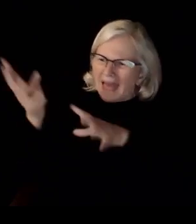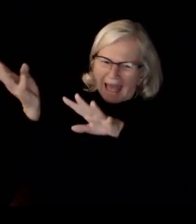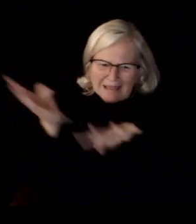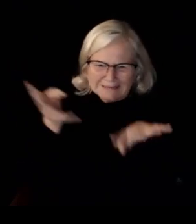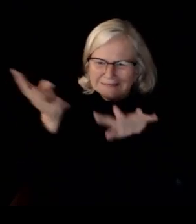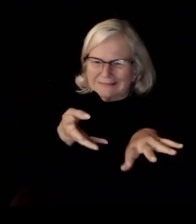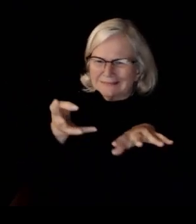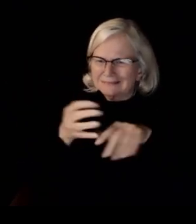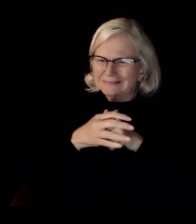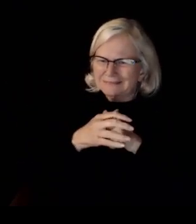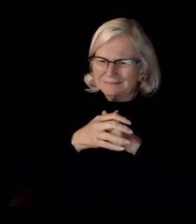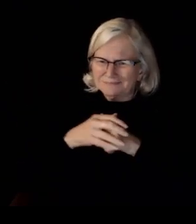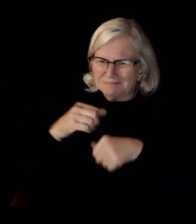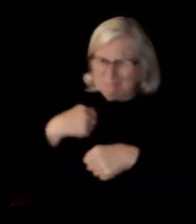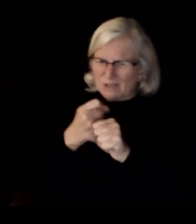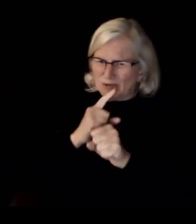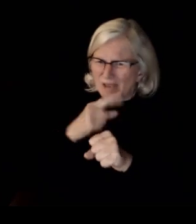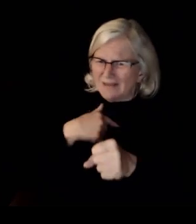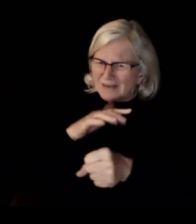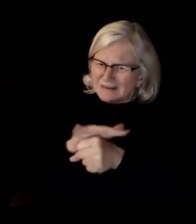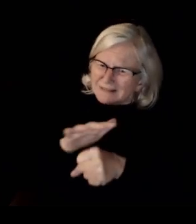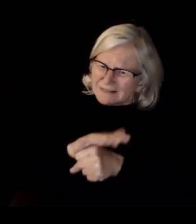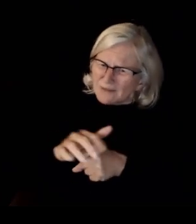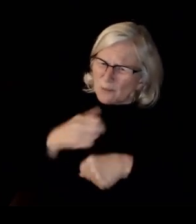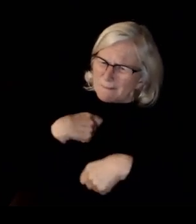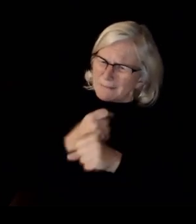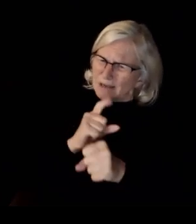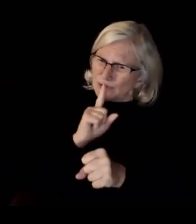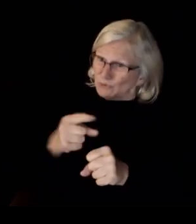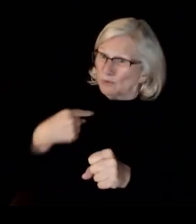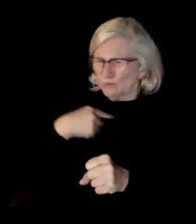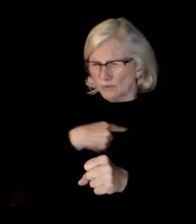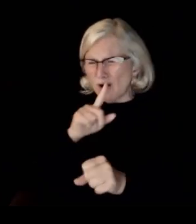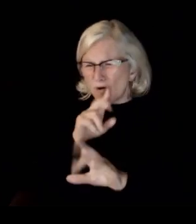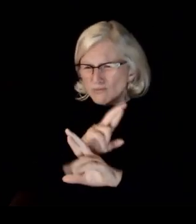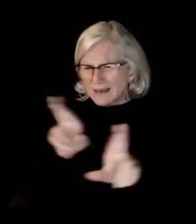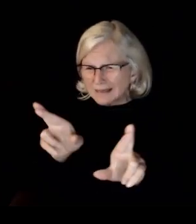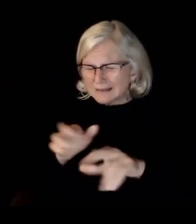Pioneer Press: Thank you. Just to follow up on that. How important is a quick turnaround